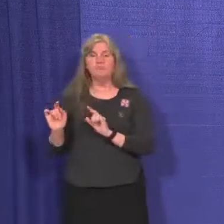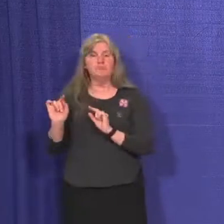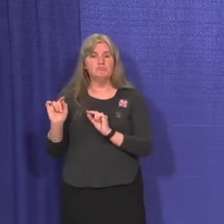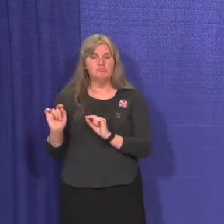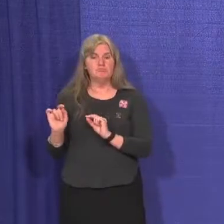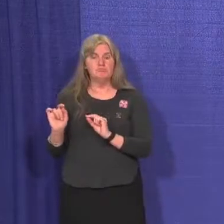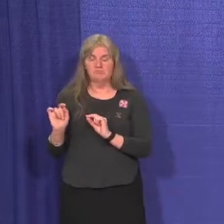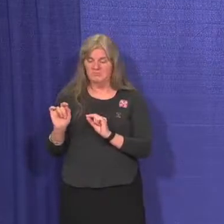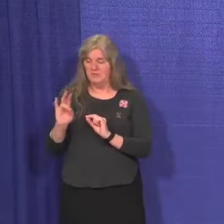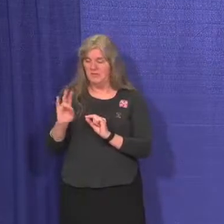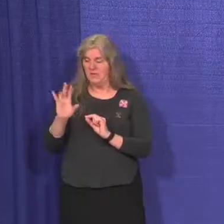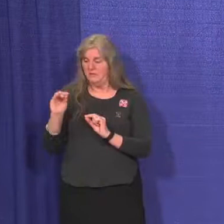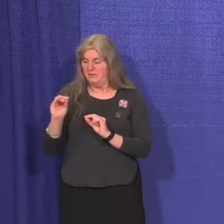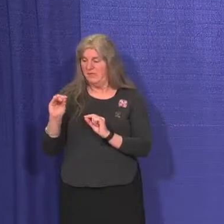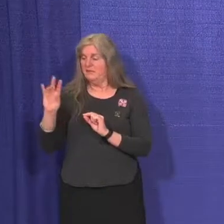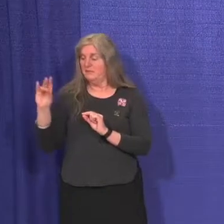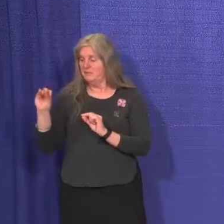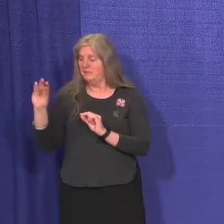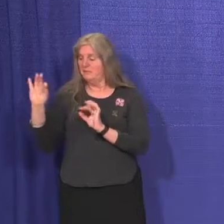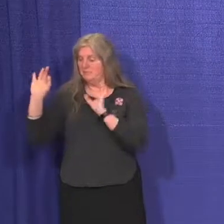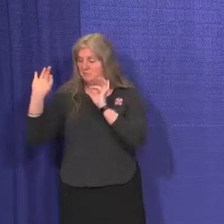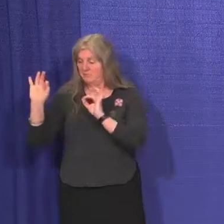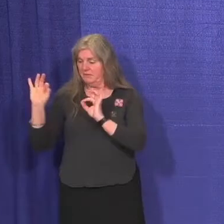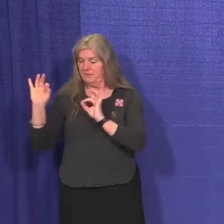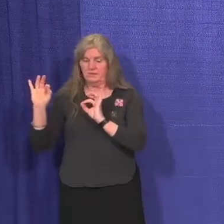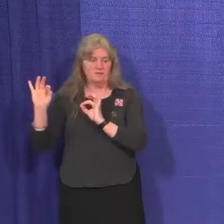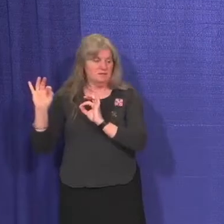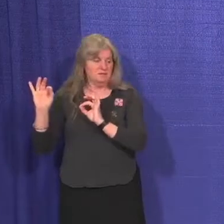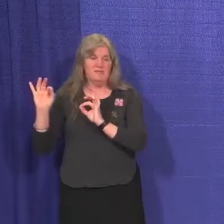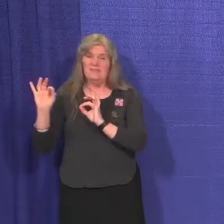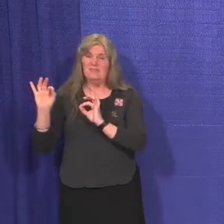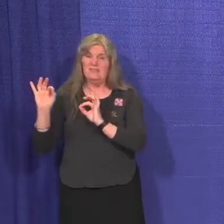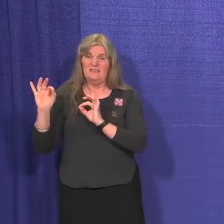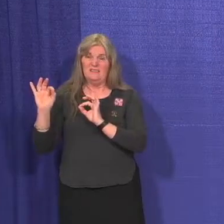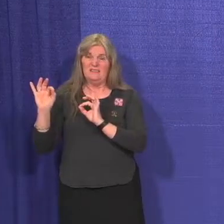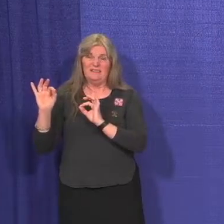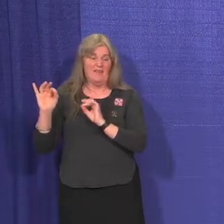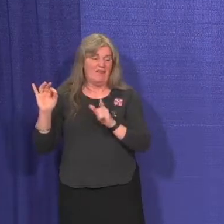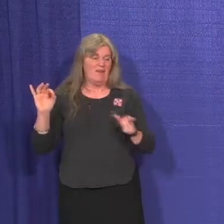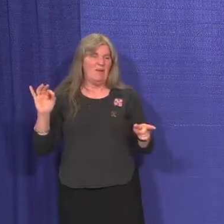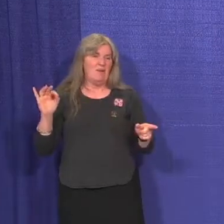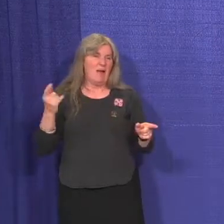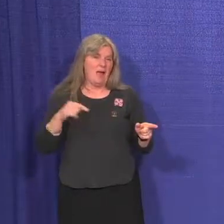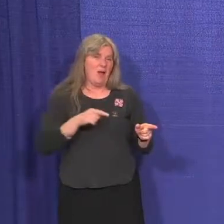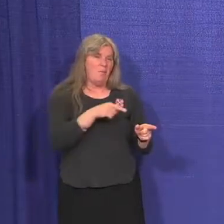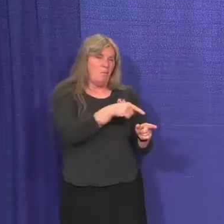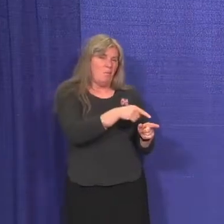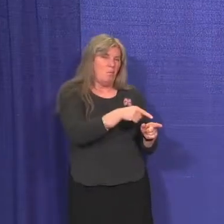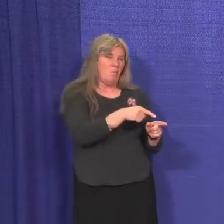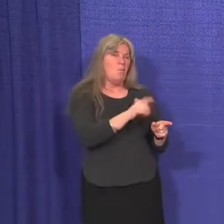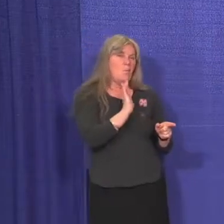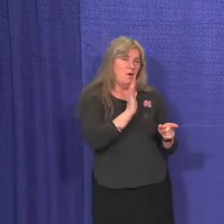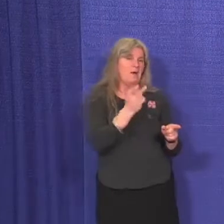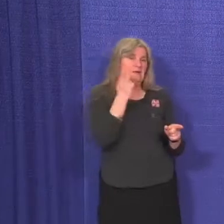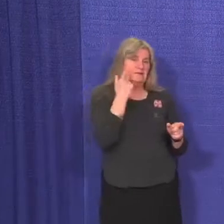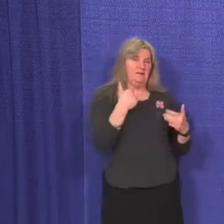severe disease. The hi hi uptake we are seeing. That does not let the younger